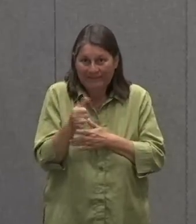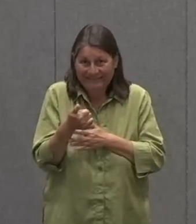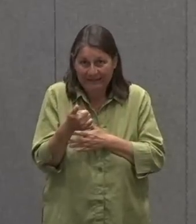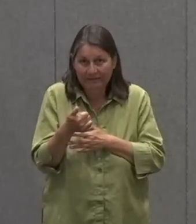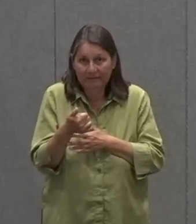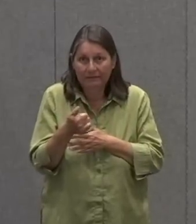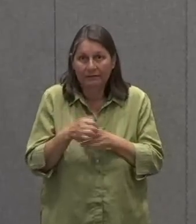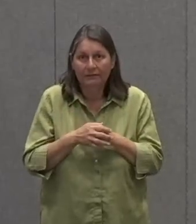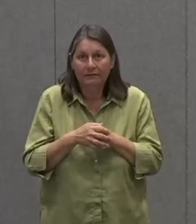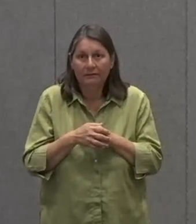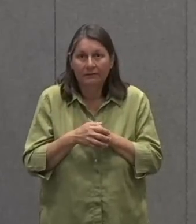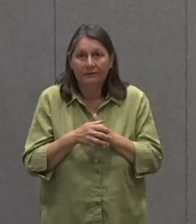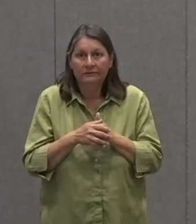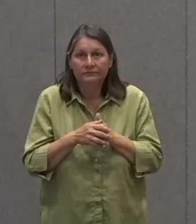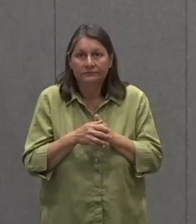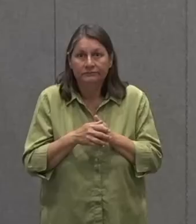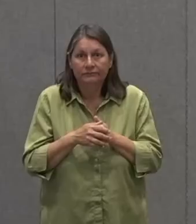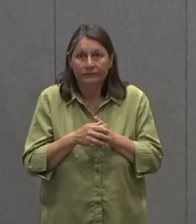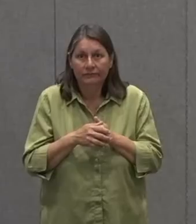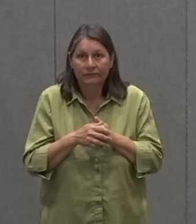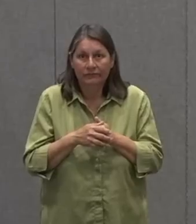in between to make that work.